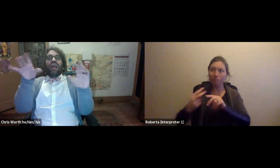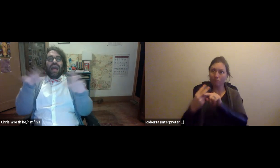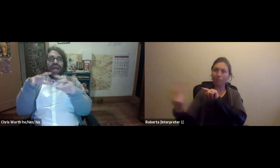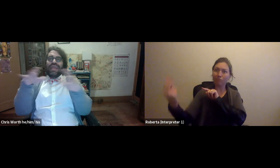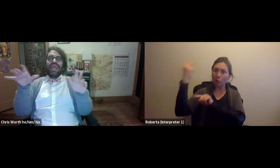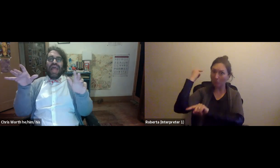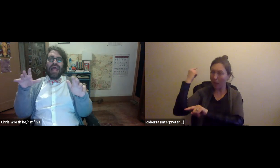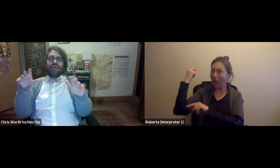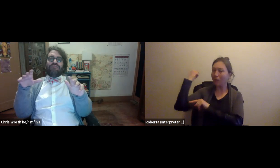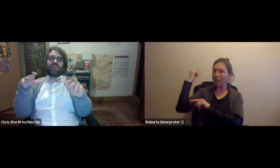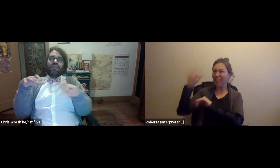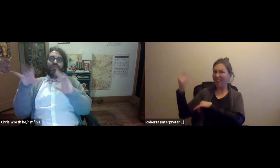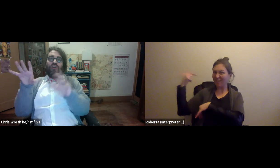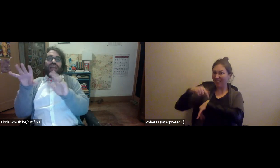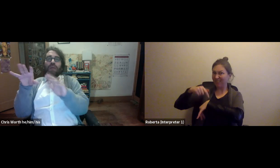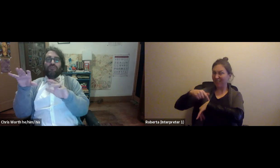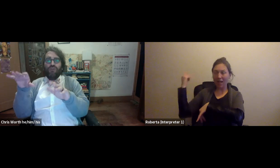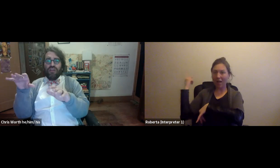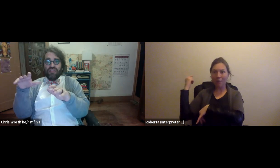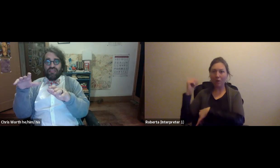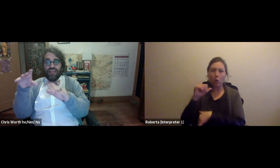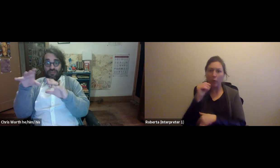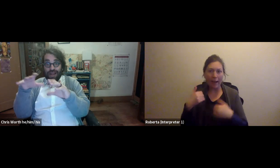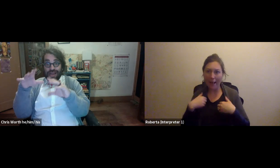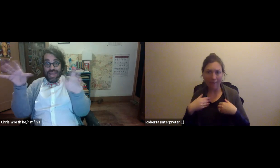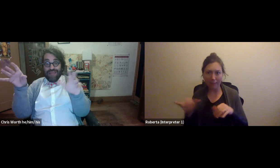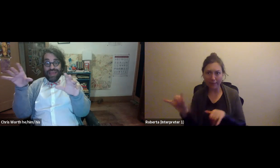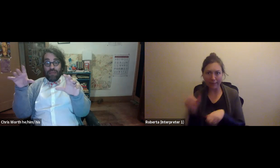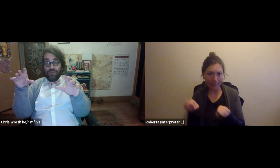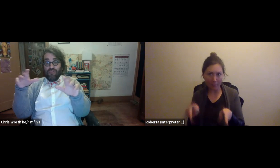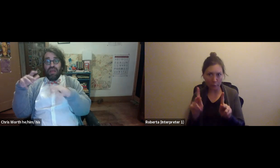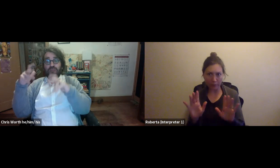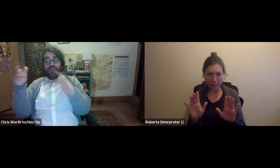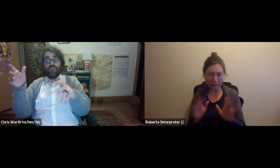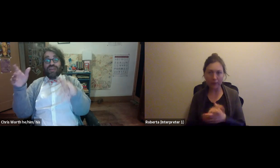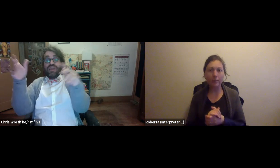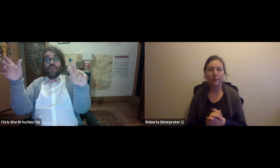I didn't have those opportunities. I didn't have that opportunity because we didn't--if